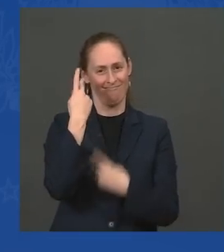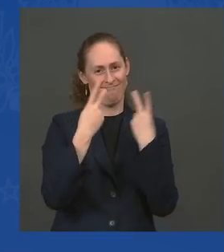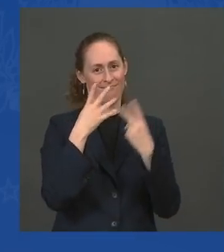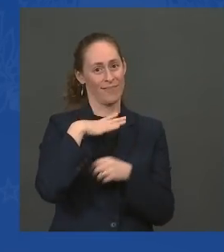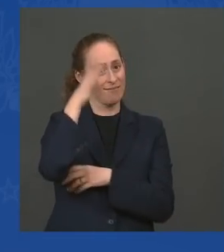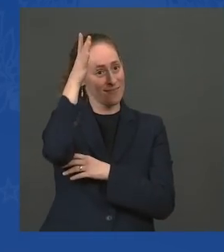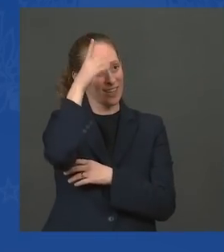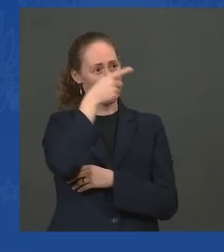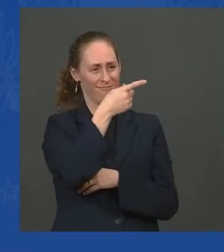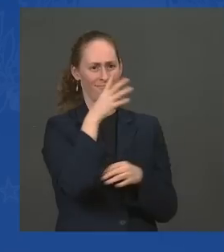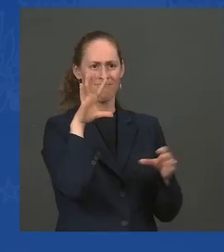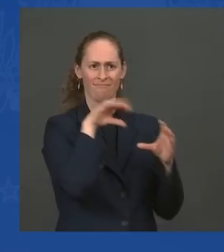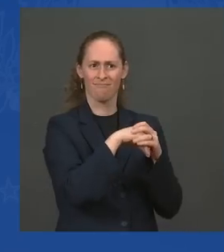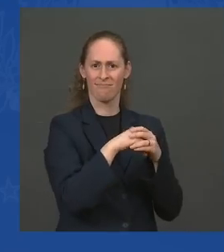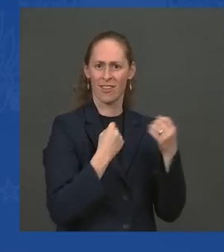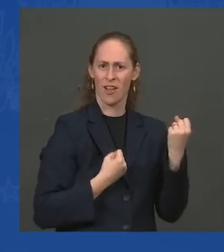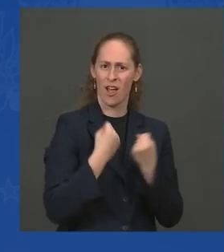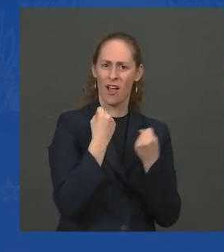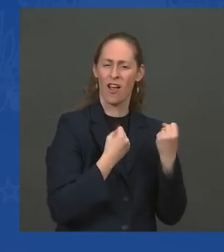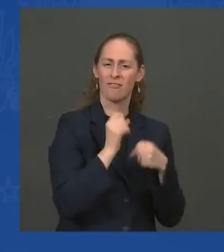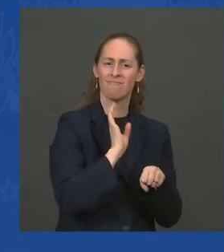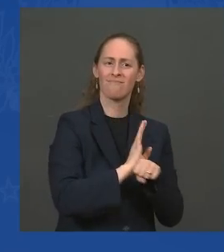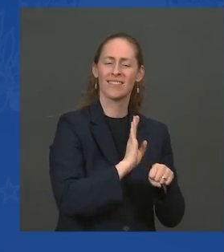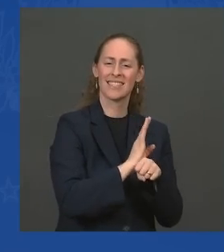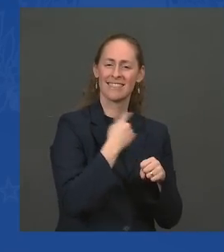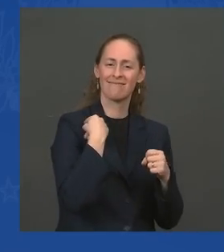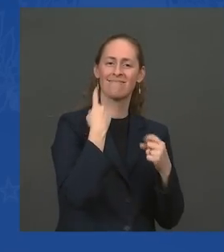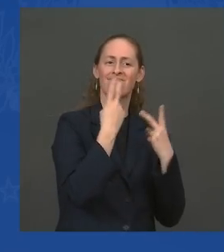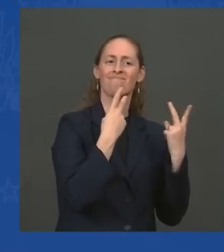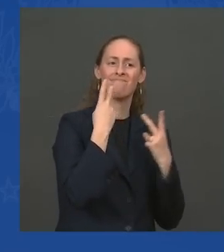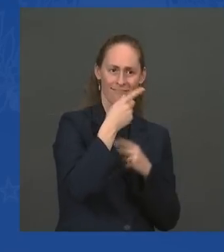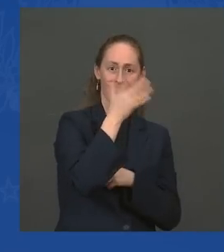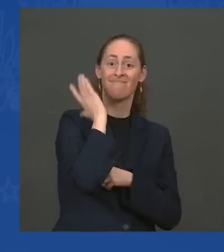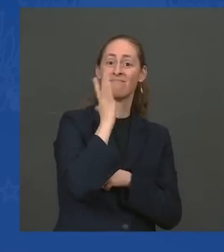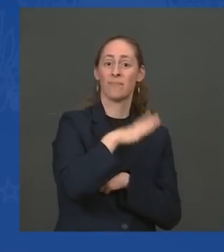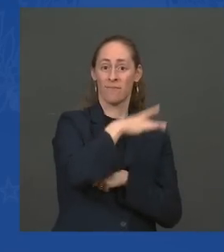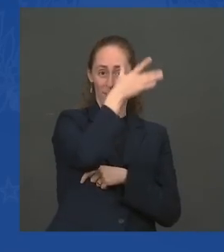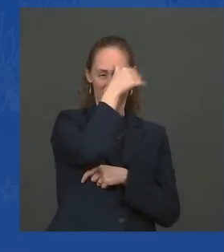my dad managed those dealerships back home. I used to work with my dad's operation.